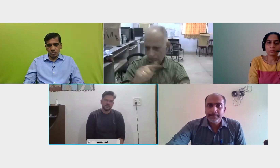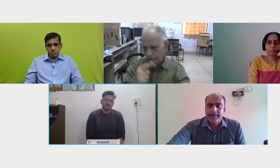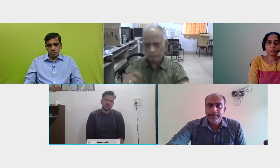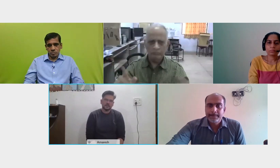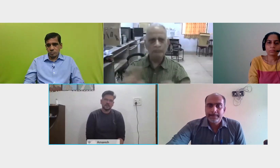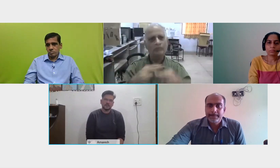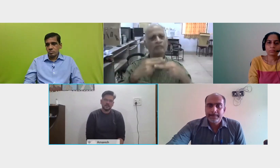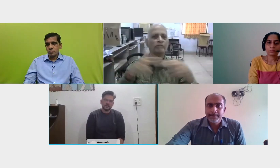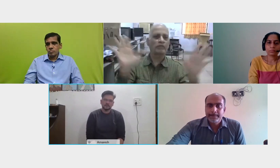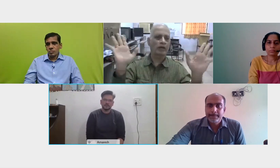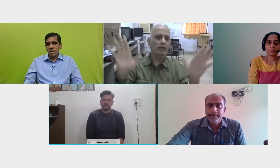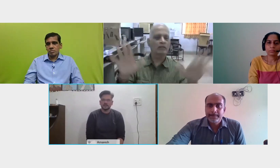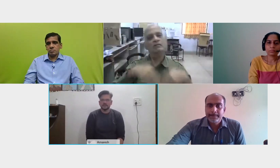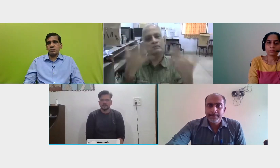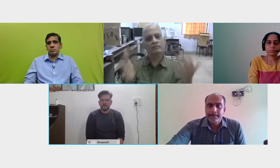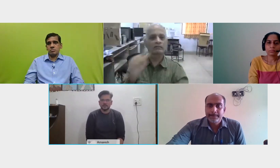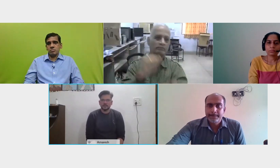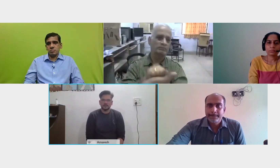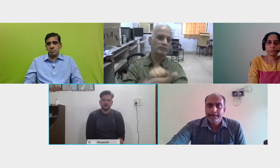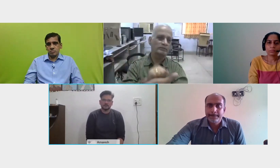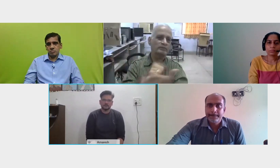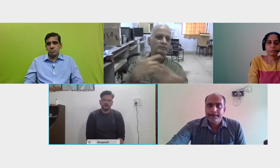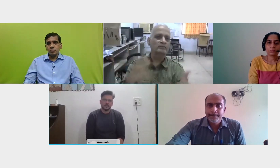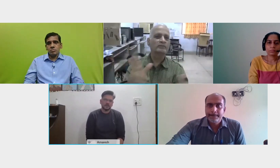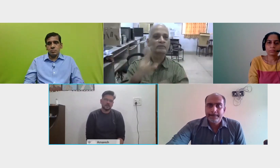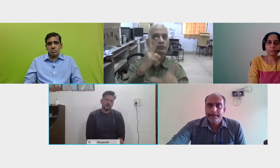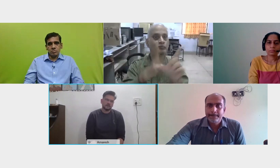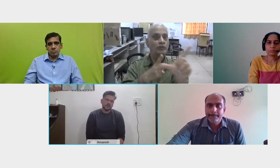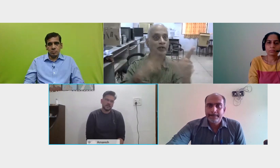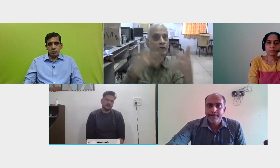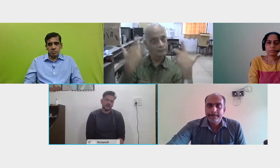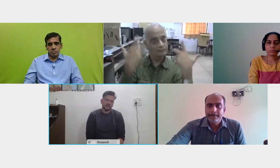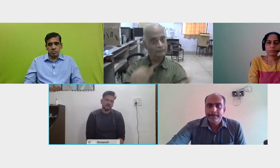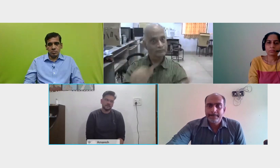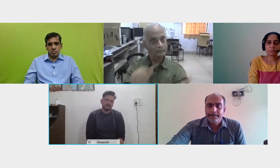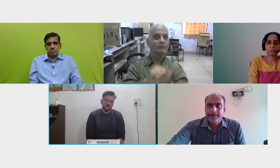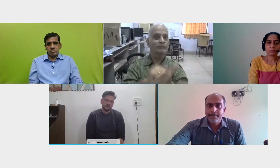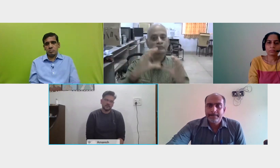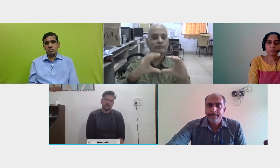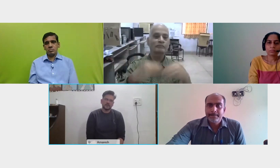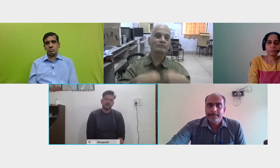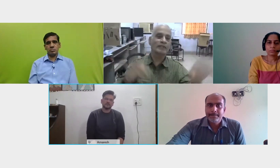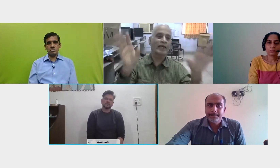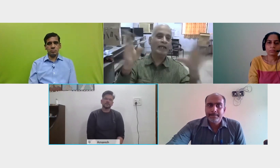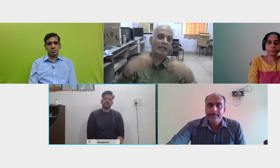again there was validation done and we had the final version of it. After two years we